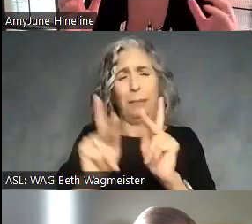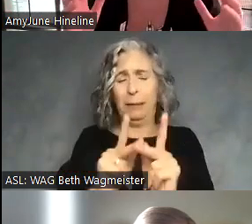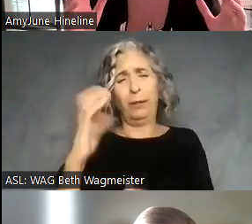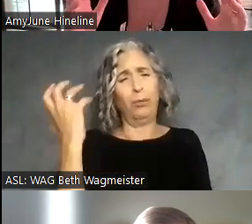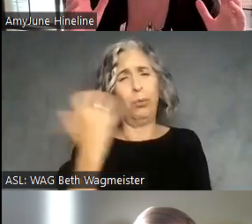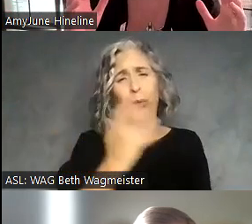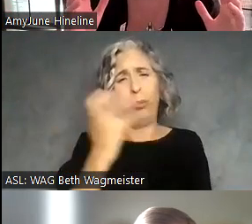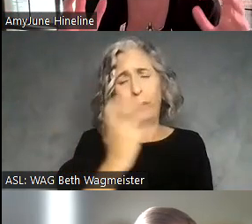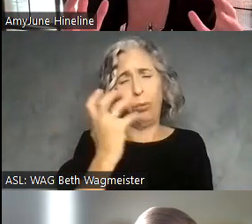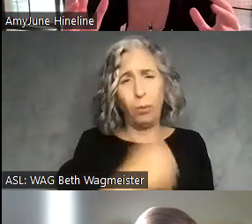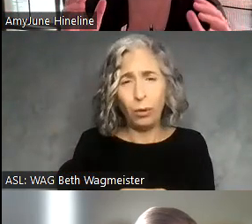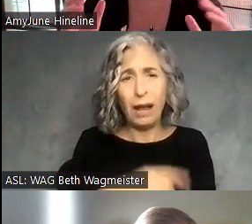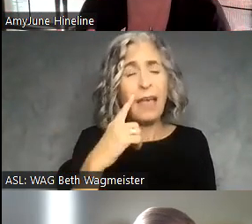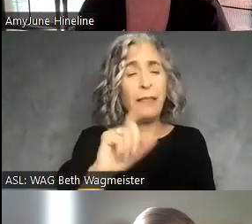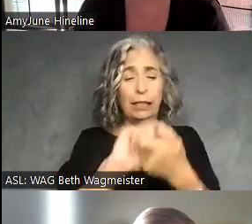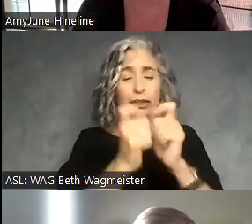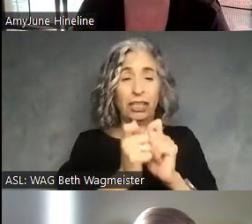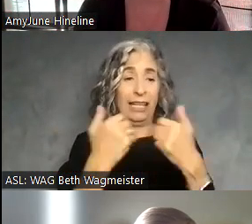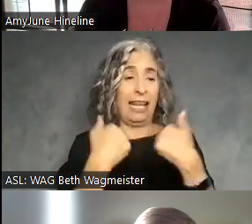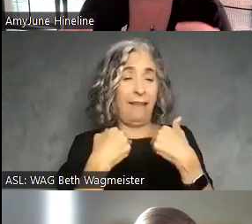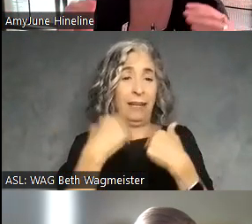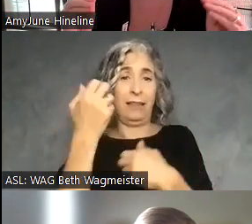I think quick wins and getting, you know, like if you can